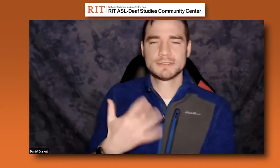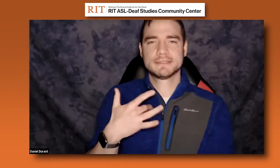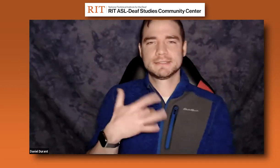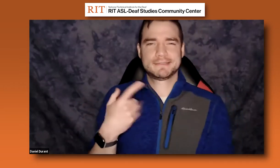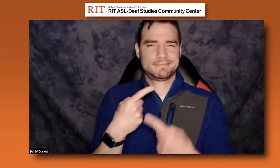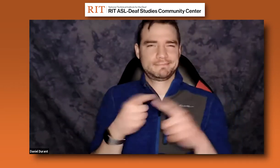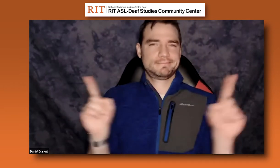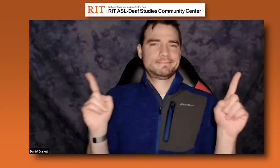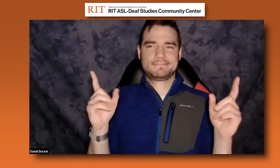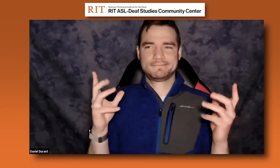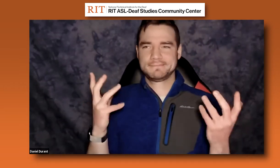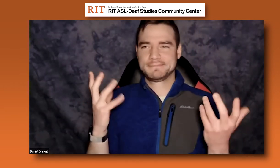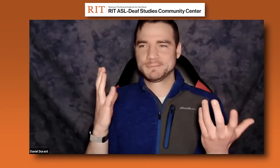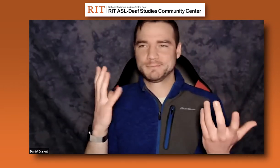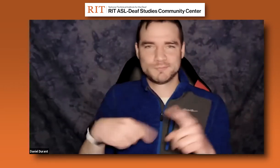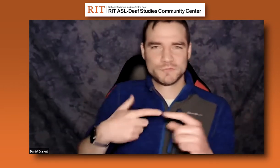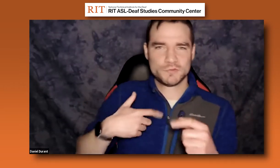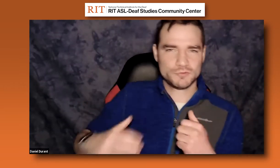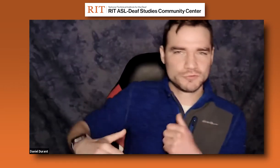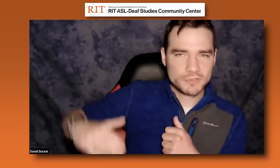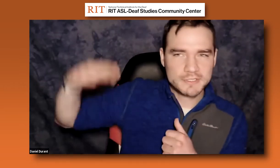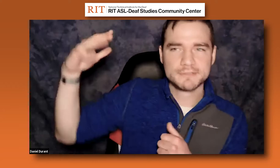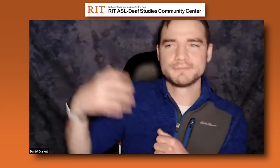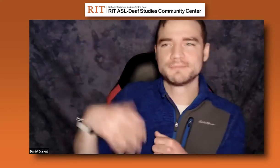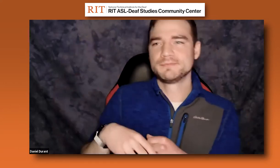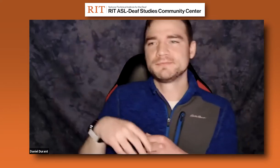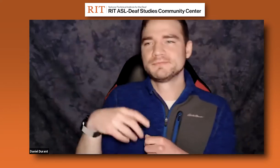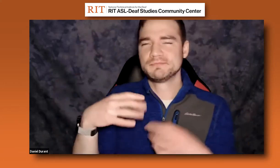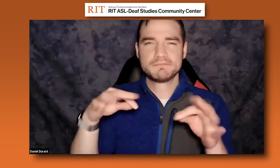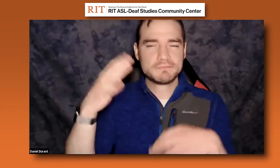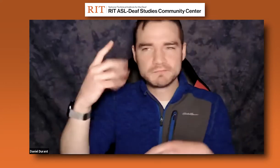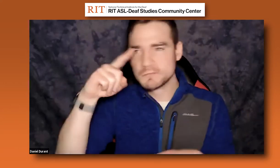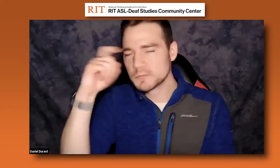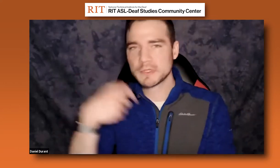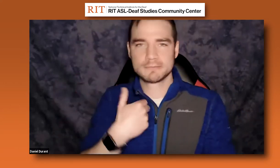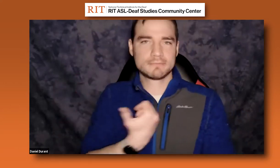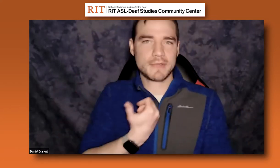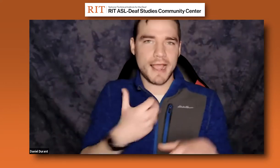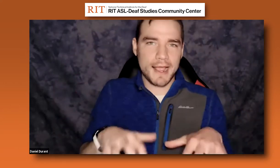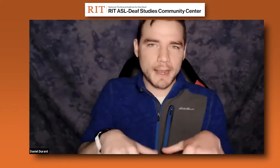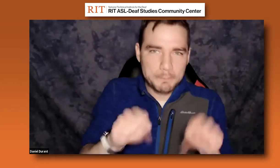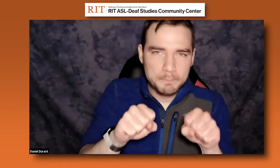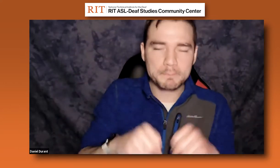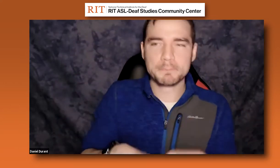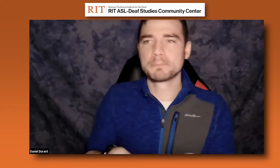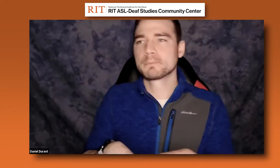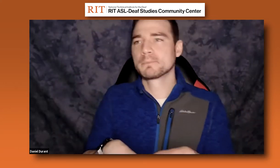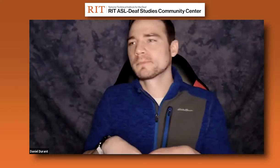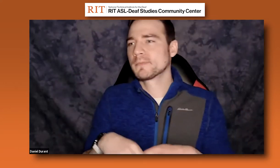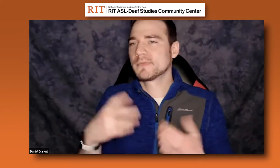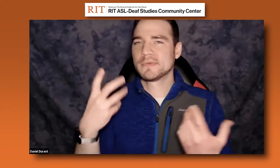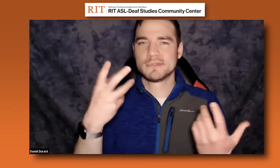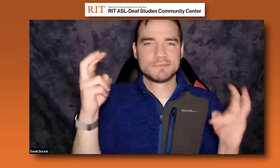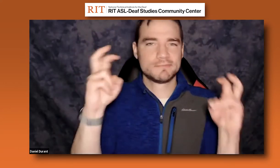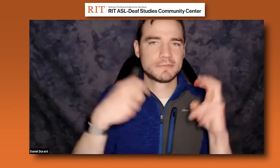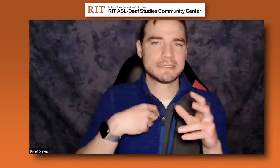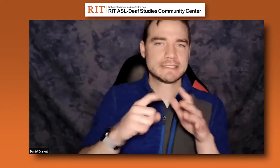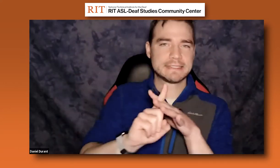I always felt different myself when--the way I was raised because I'm adopted.